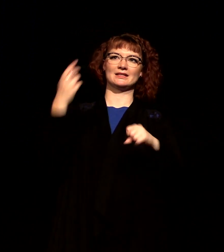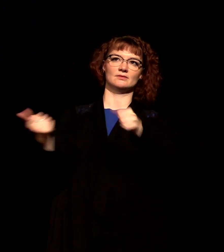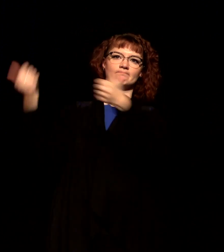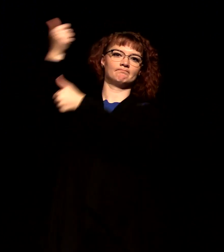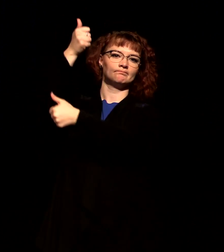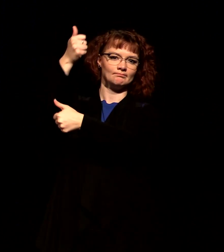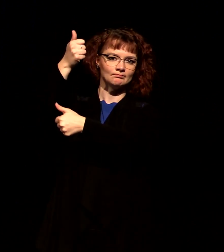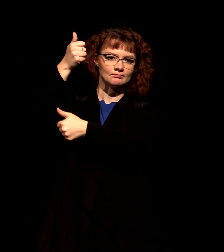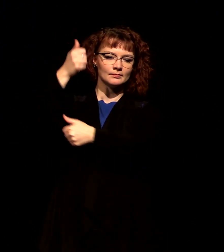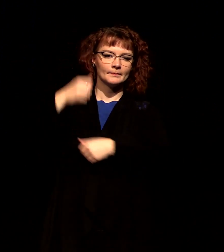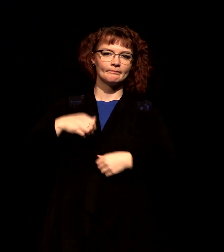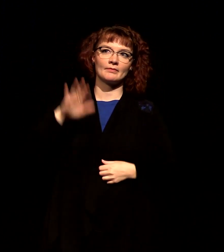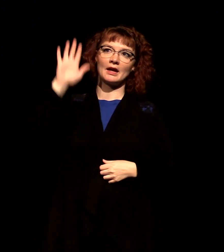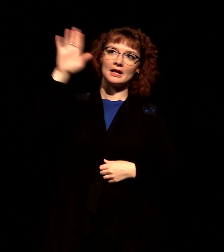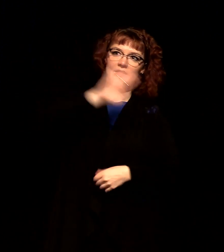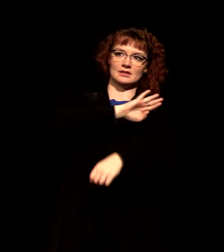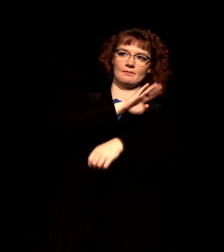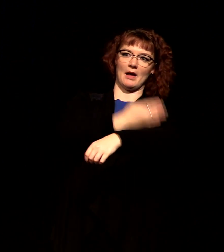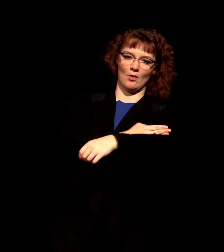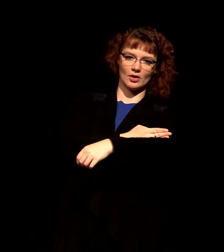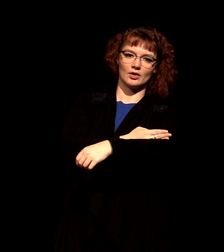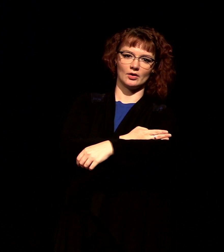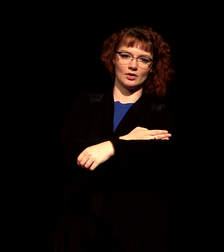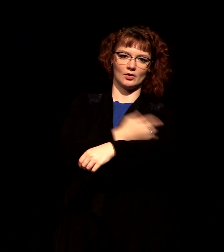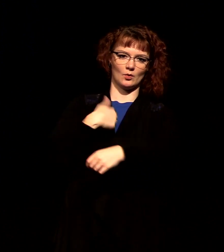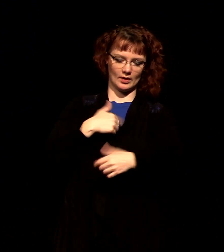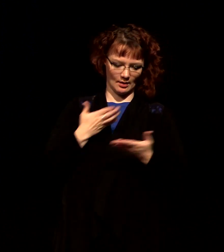because of his power, that a pagan king like Cyrus, king of